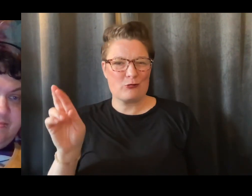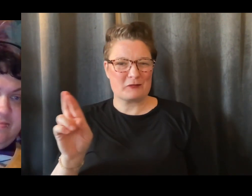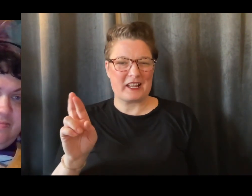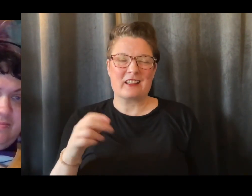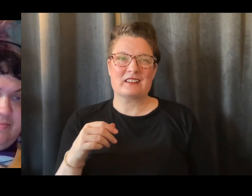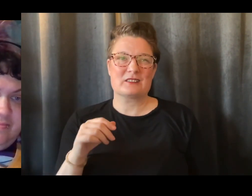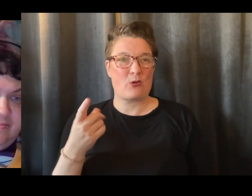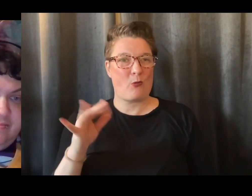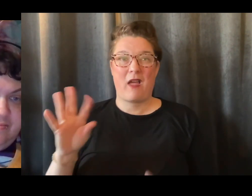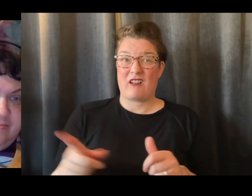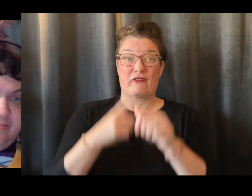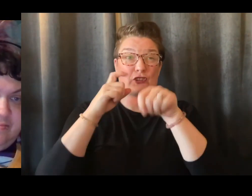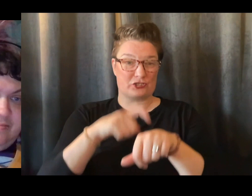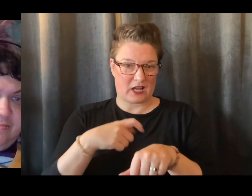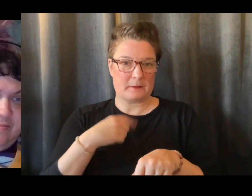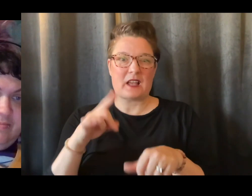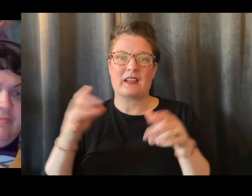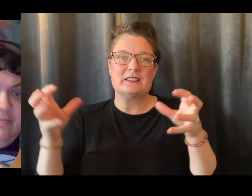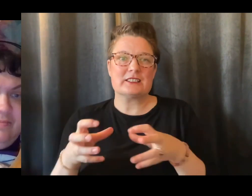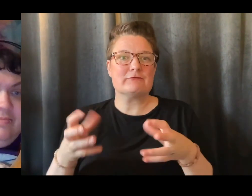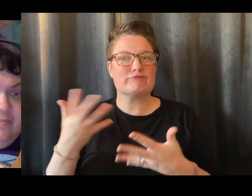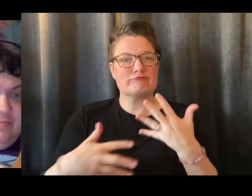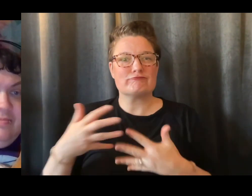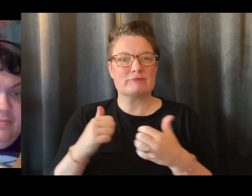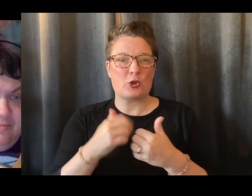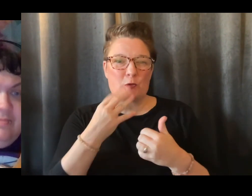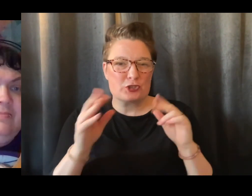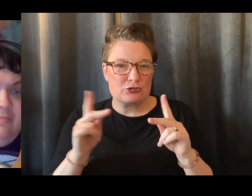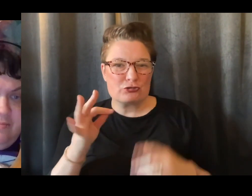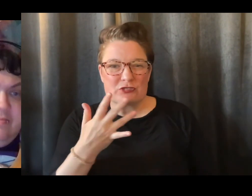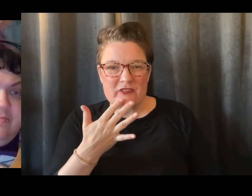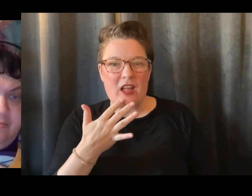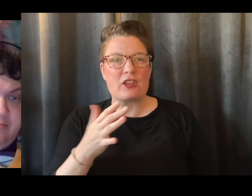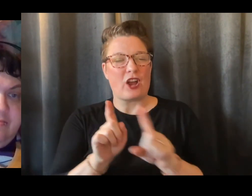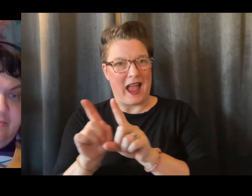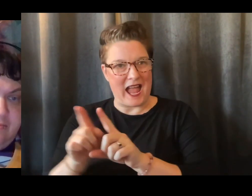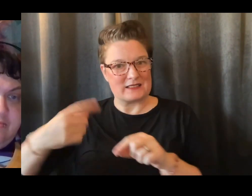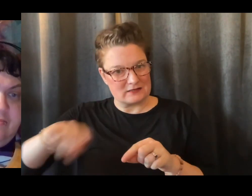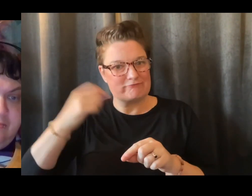with Jews of color as we are activist radical Jews of color, meeting with